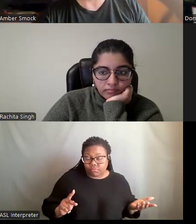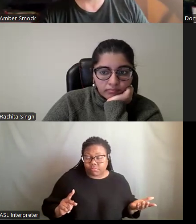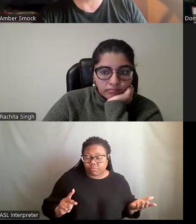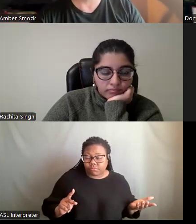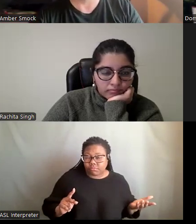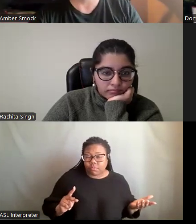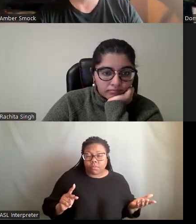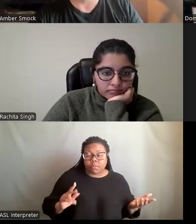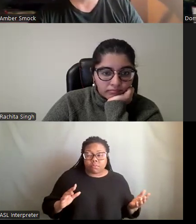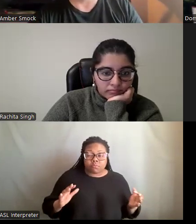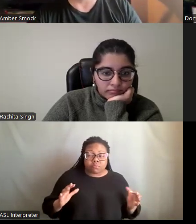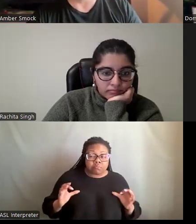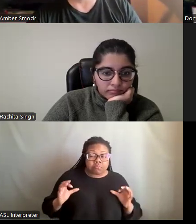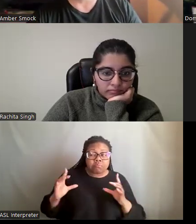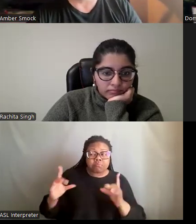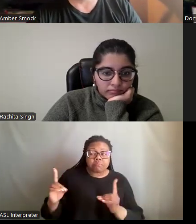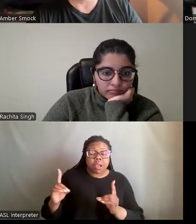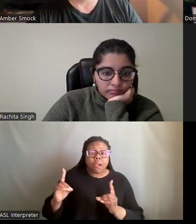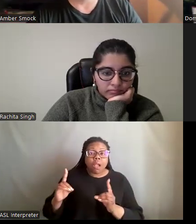those folks.